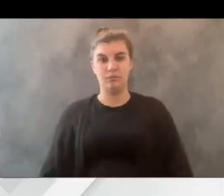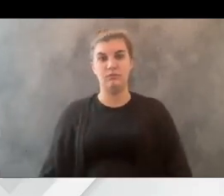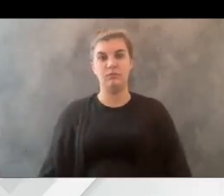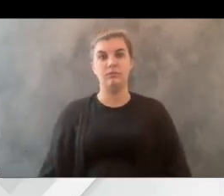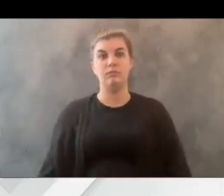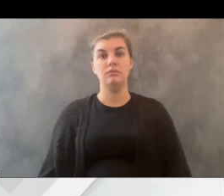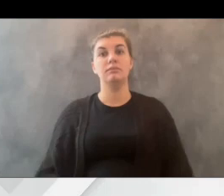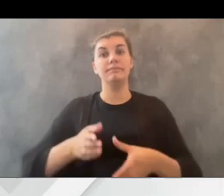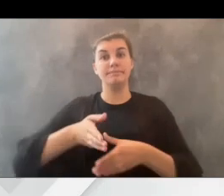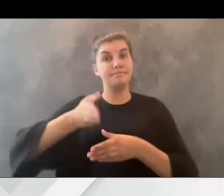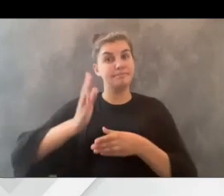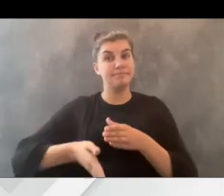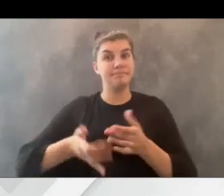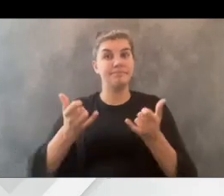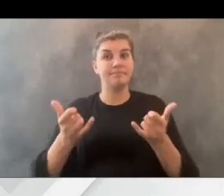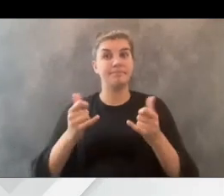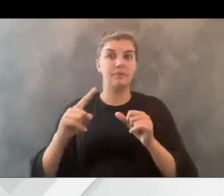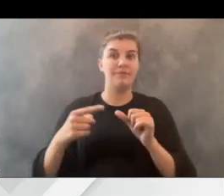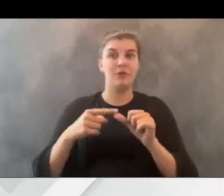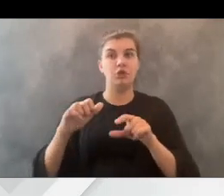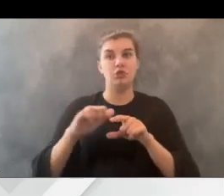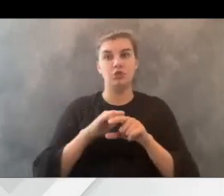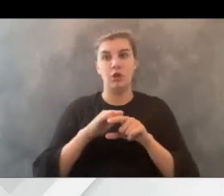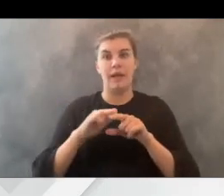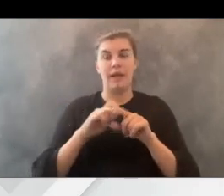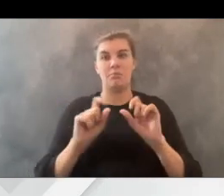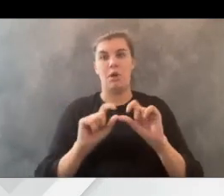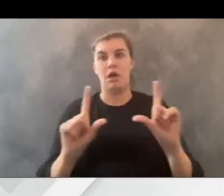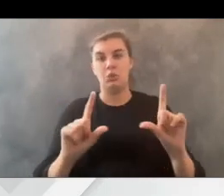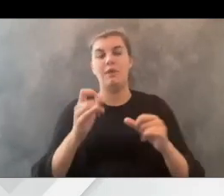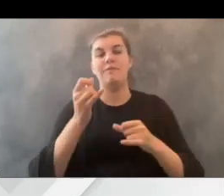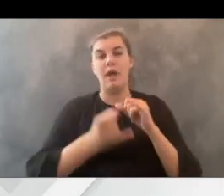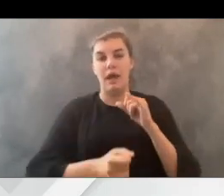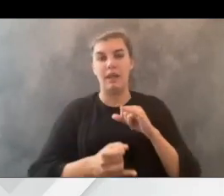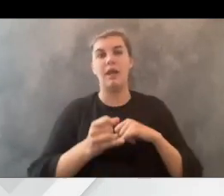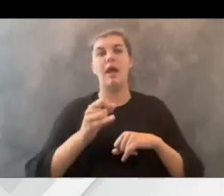This concludes the first training module of the finalized Public Right-of-Way Accessibility